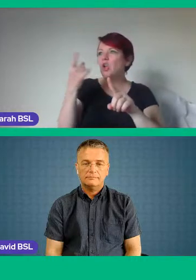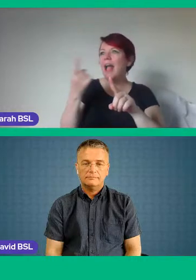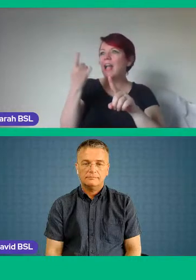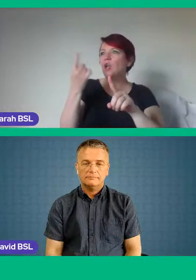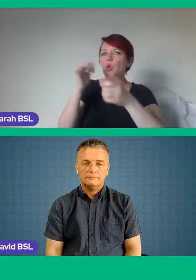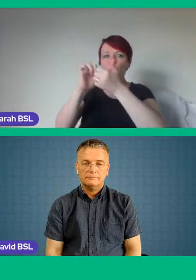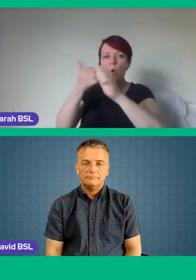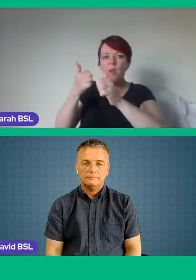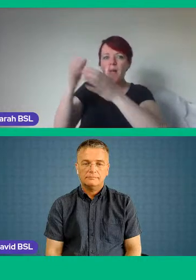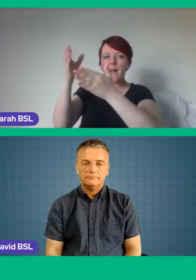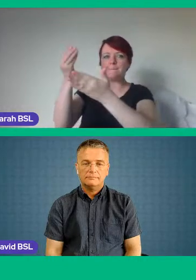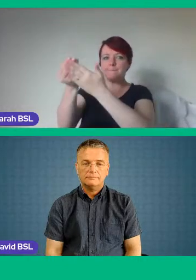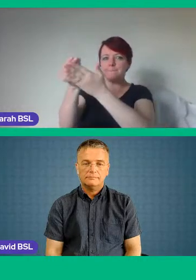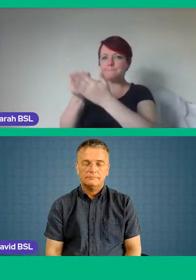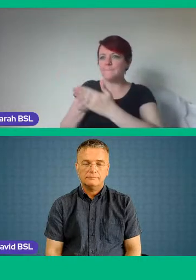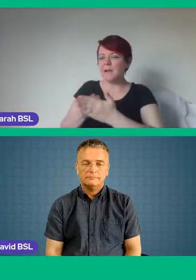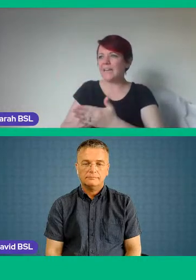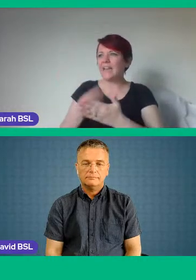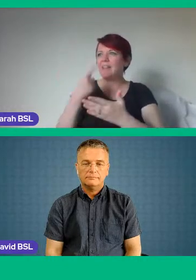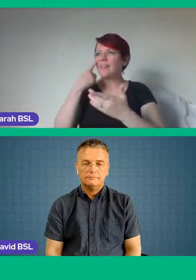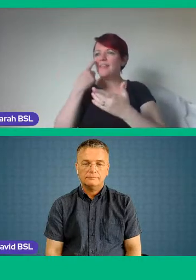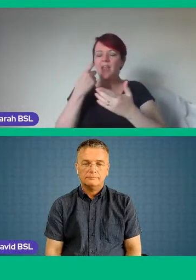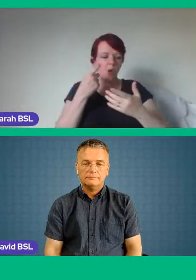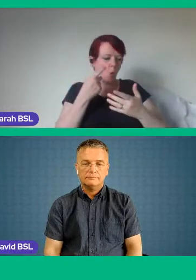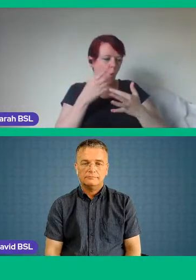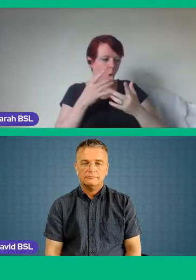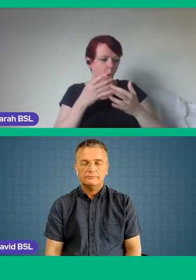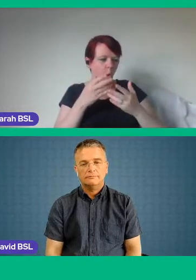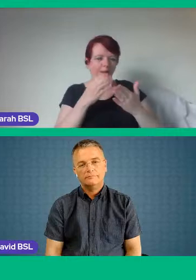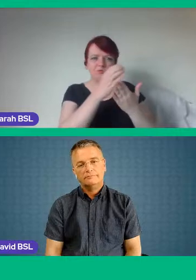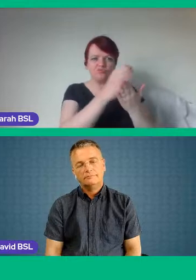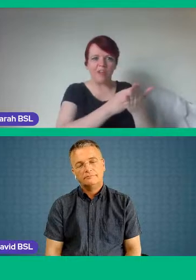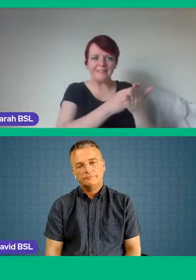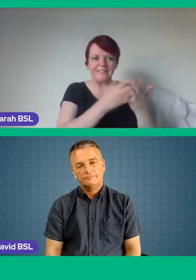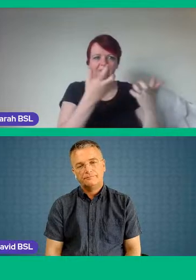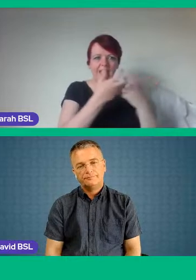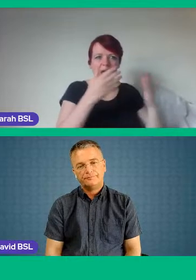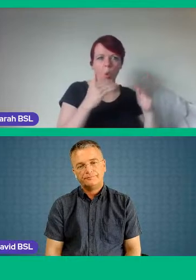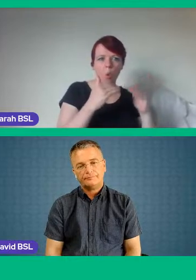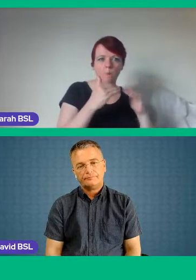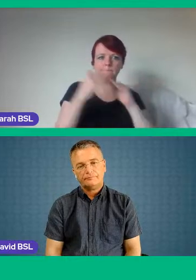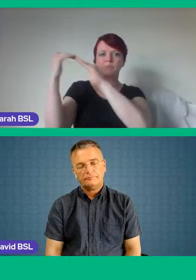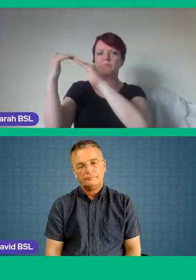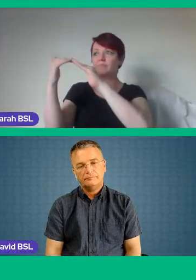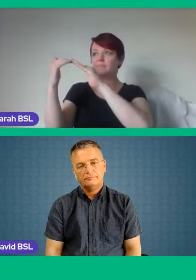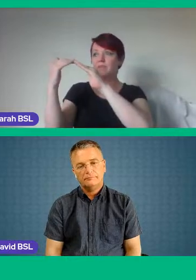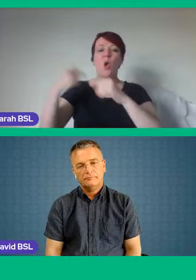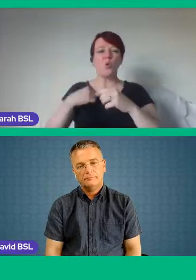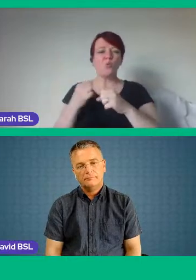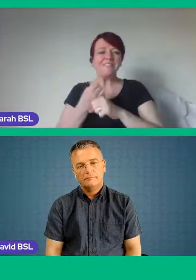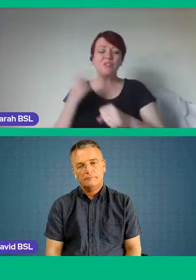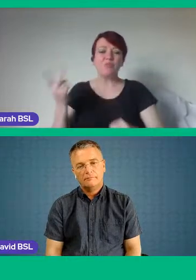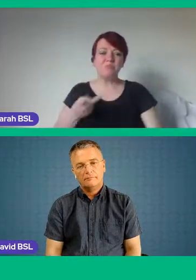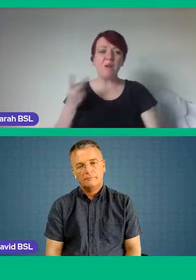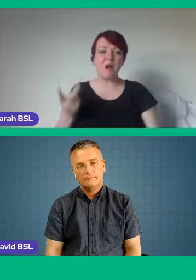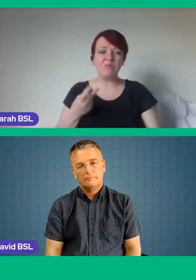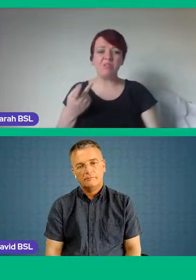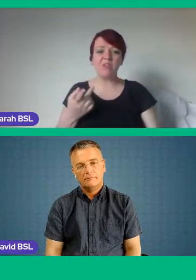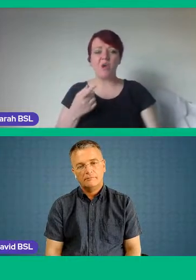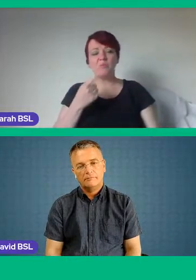fits that, or you can look at who has got any money and then think about how you can fit the criteria.